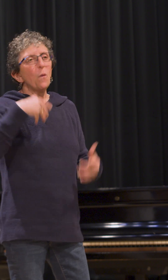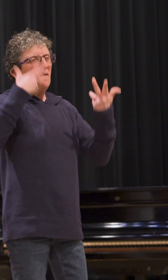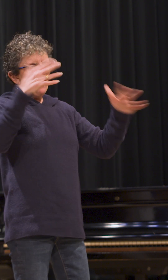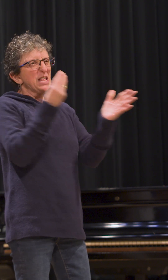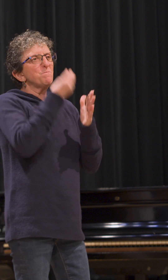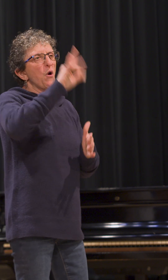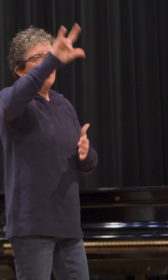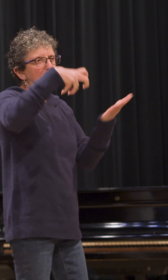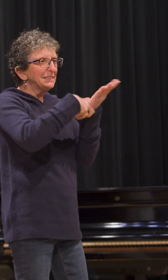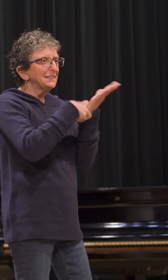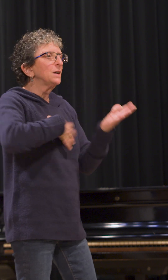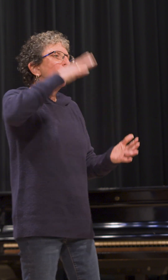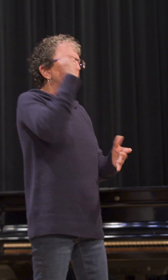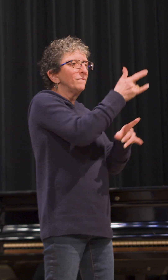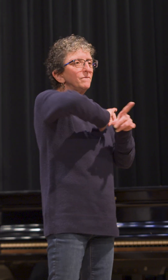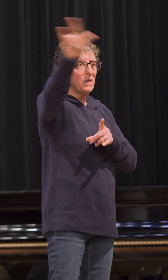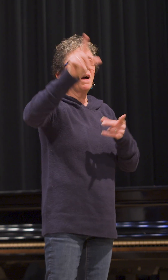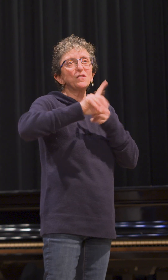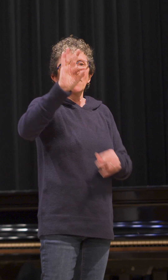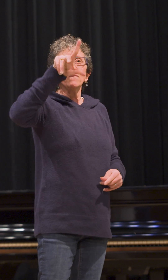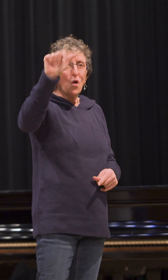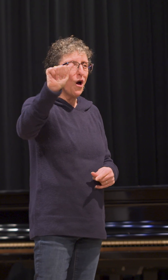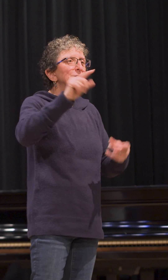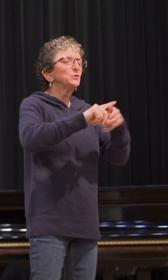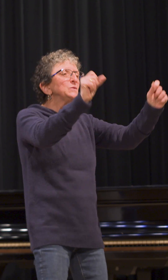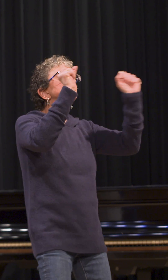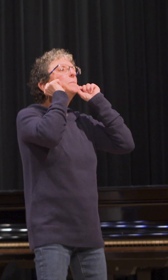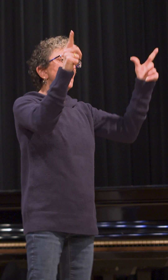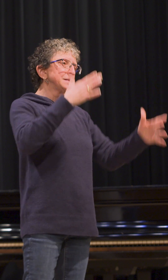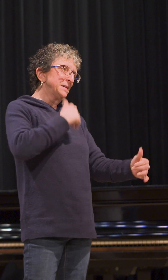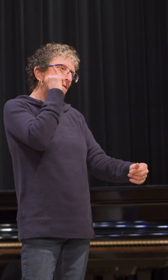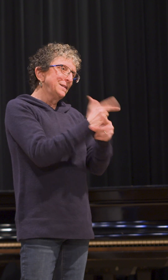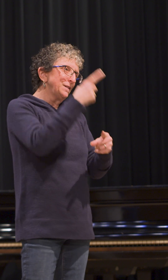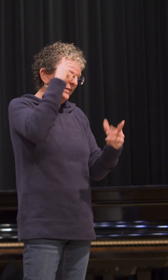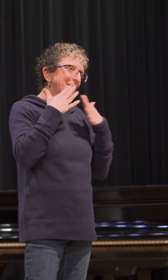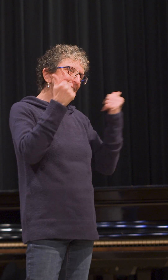I'm off in Thanksgiving. And my niece was like "Yes." So I've already bought my ticket to go to